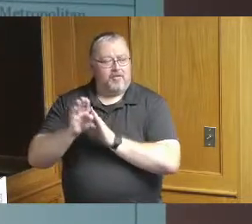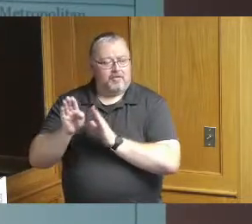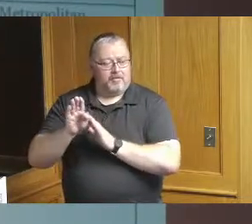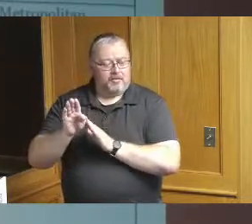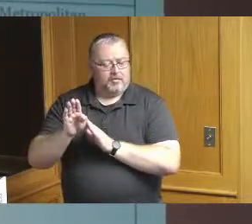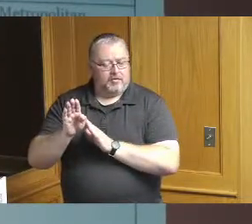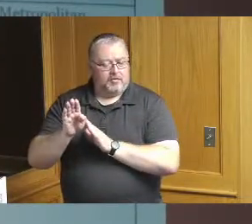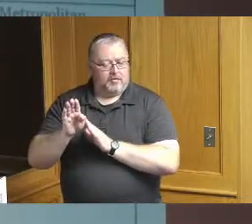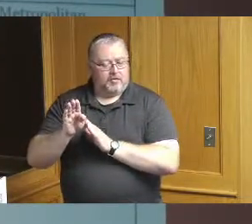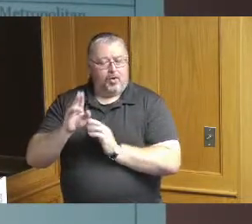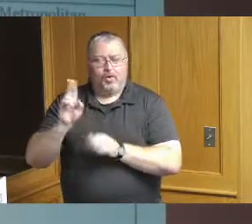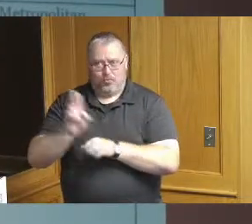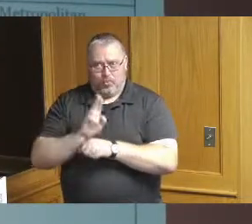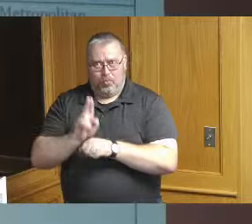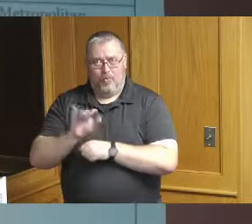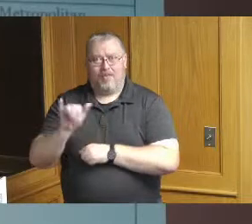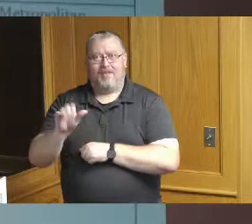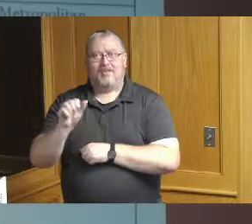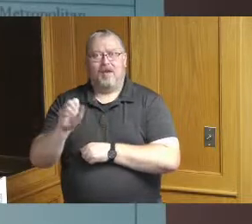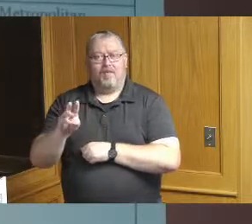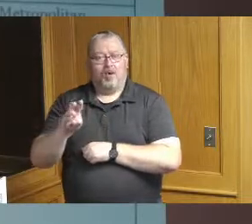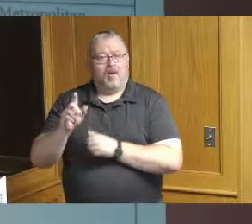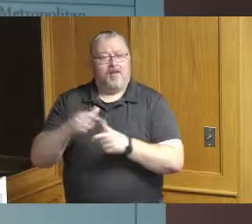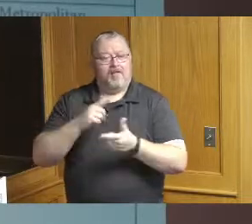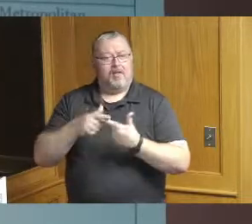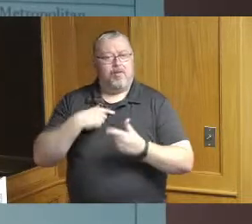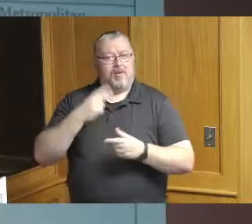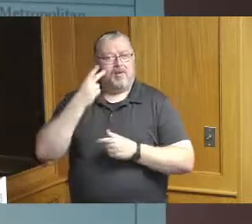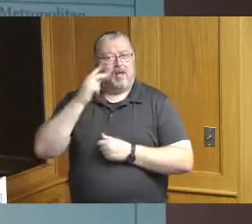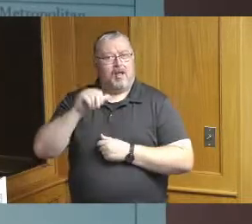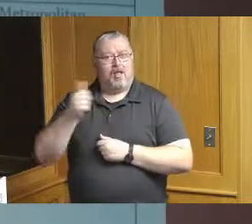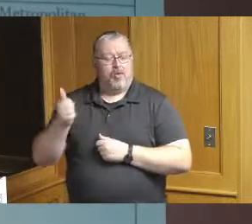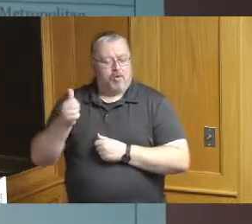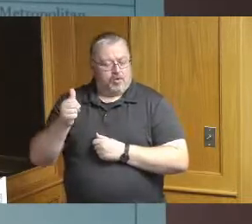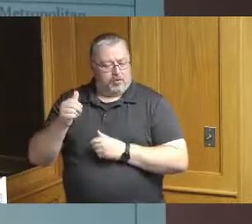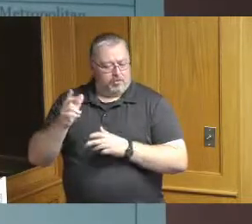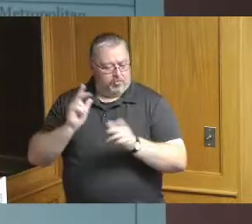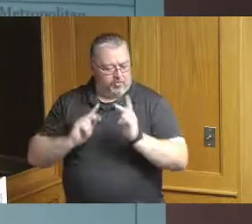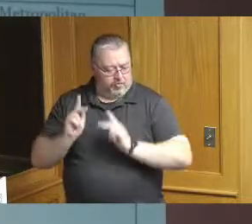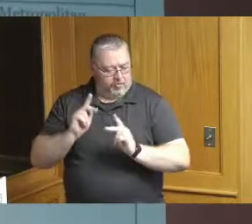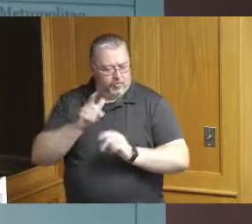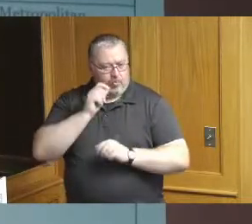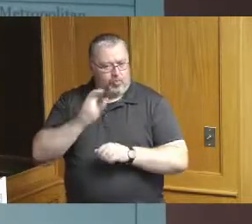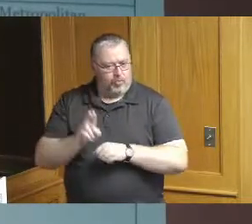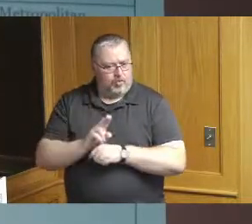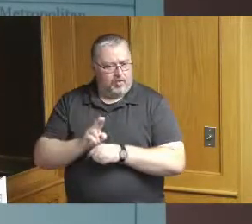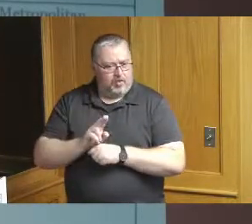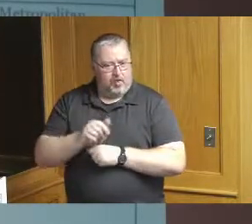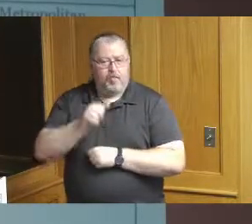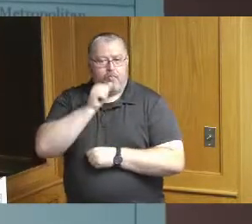all of them use that we also have private companies like the electrical uh inspection ibi